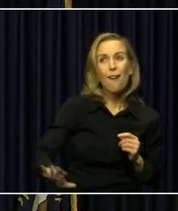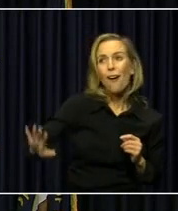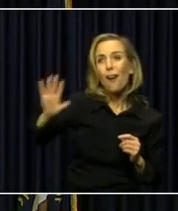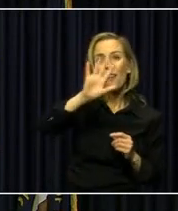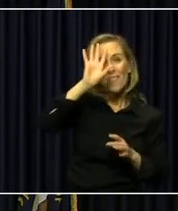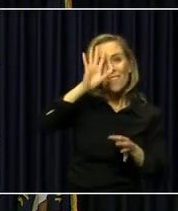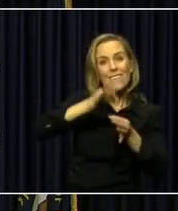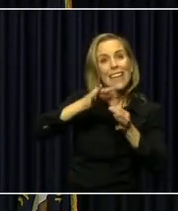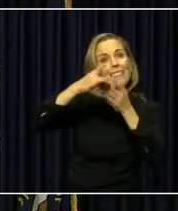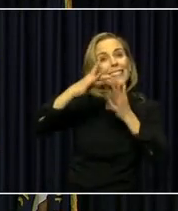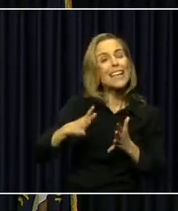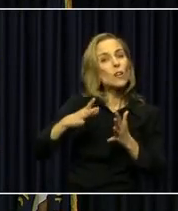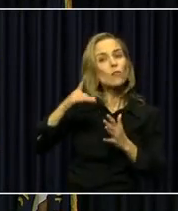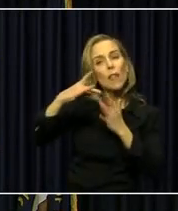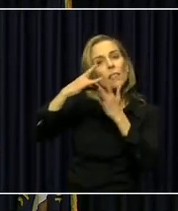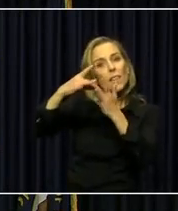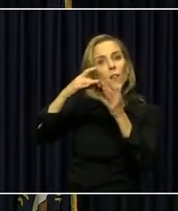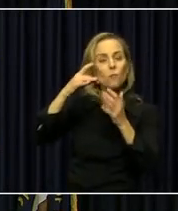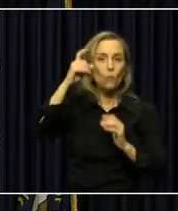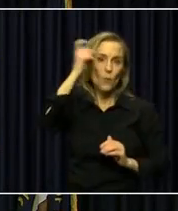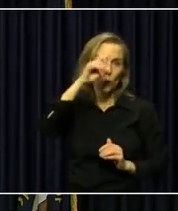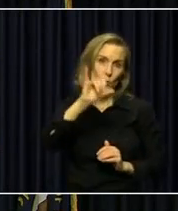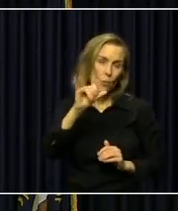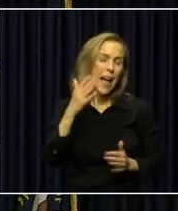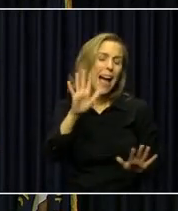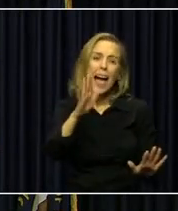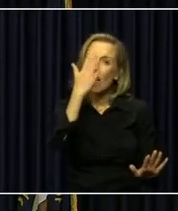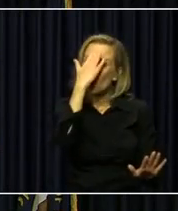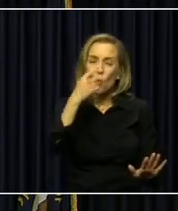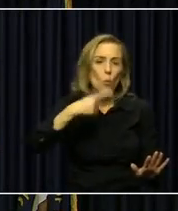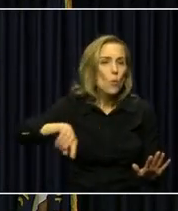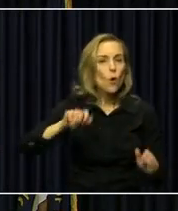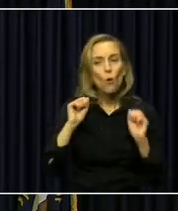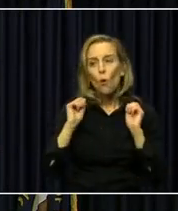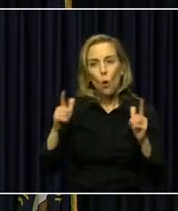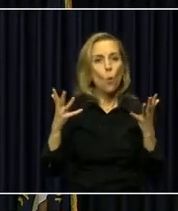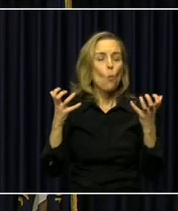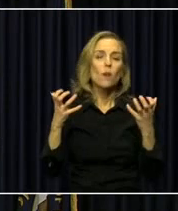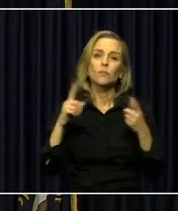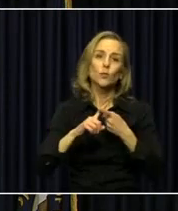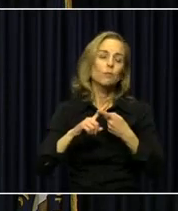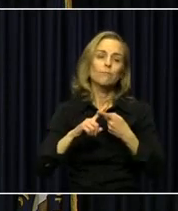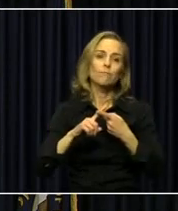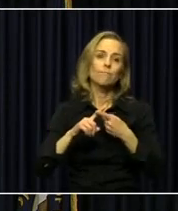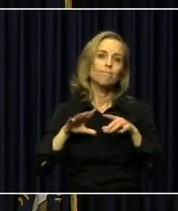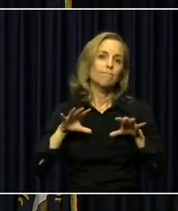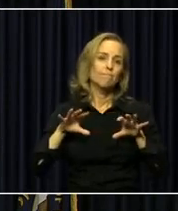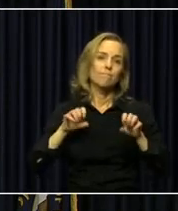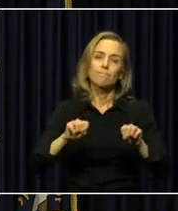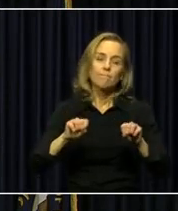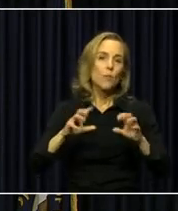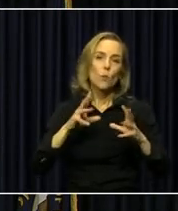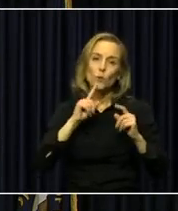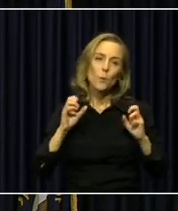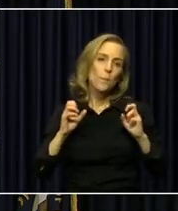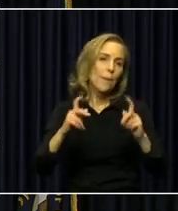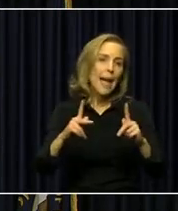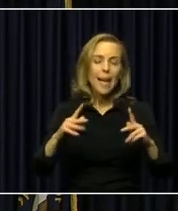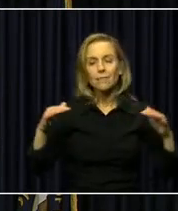PHASE 2 IS 50 PEOPLE OR LESS. AND SO YOU THINK ABOUT THE TIME THAT WE'LL BE WORKING THROUGH